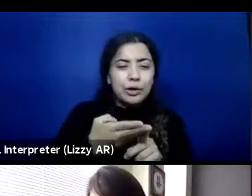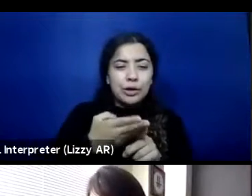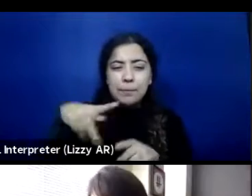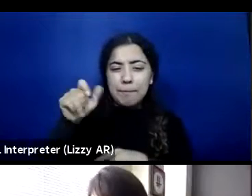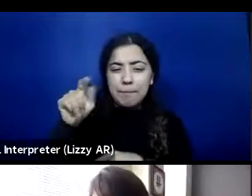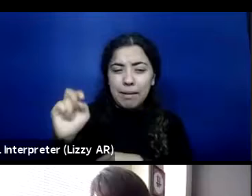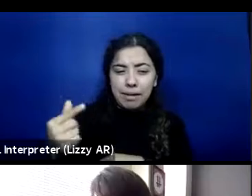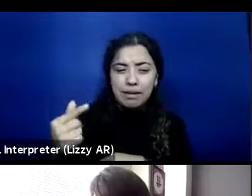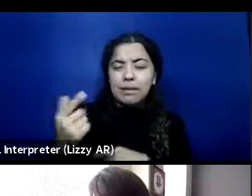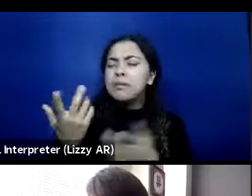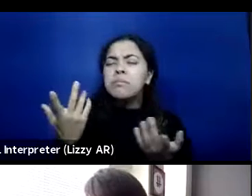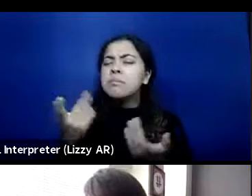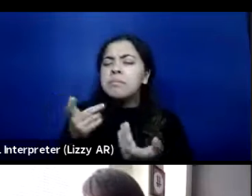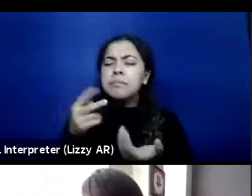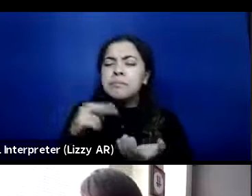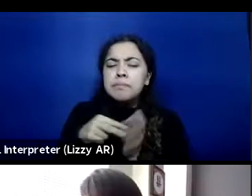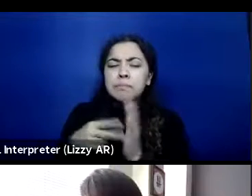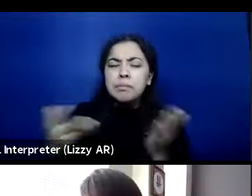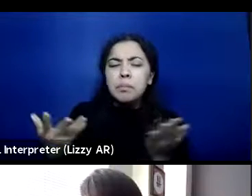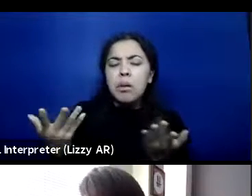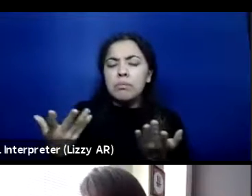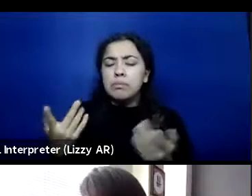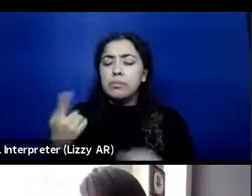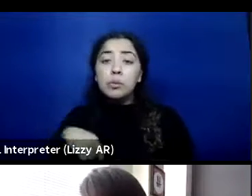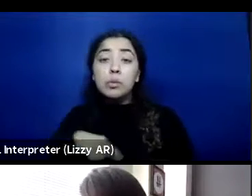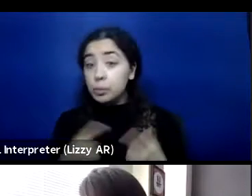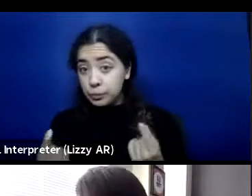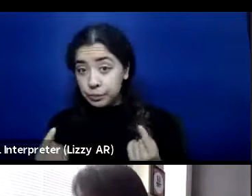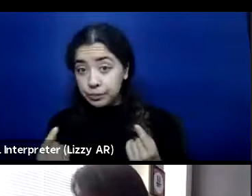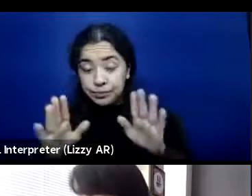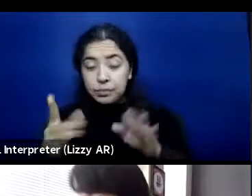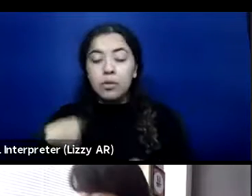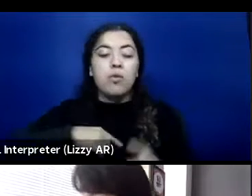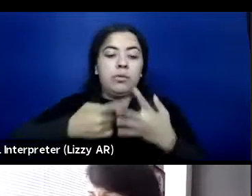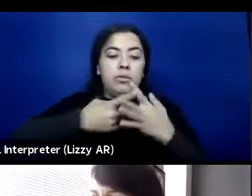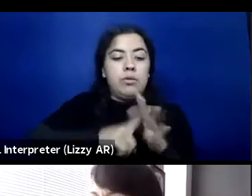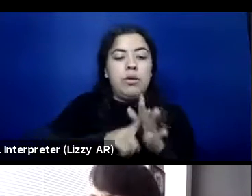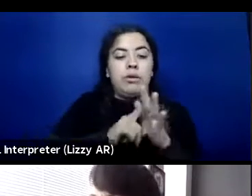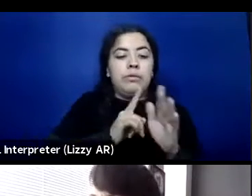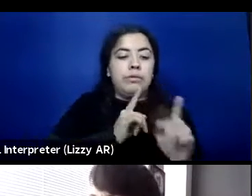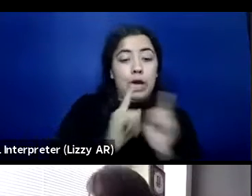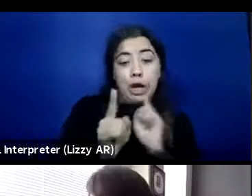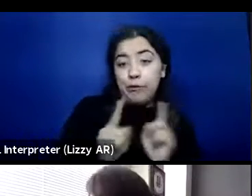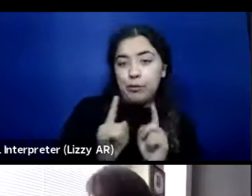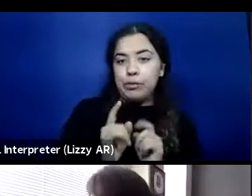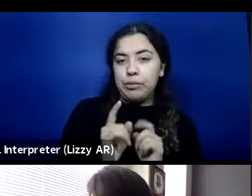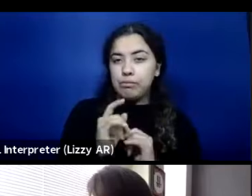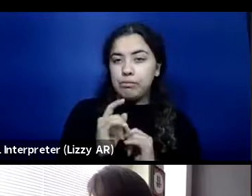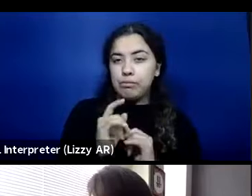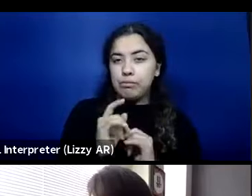about what we did. We started with interviewing employees with disabilities and we interviewed supervisors